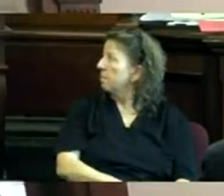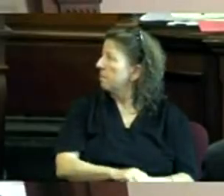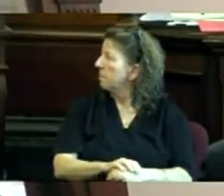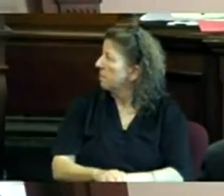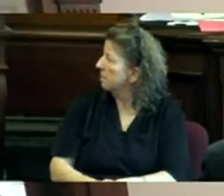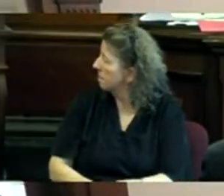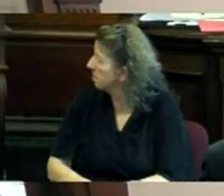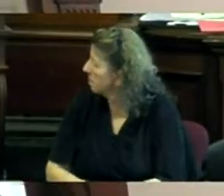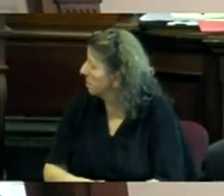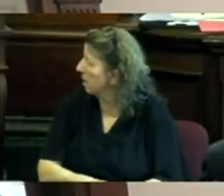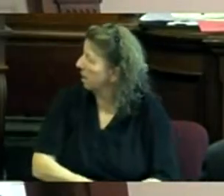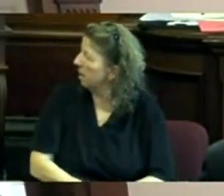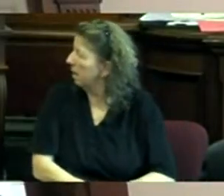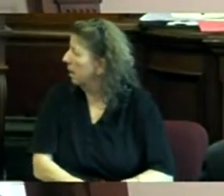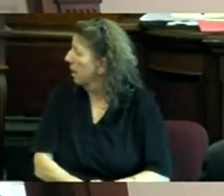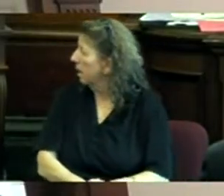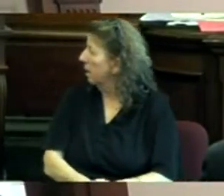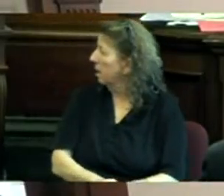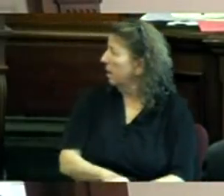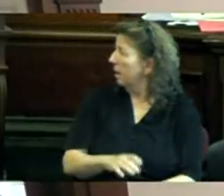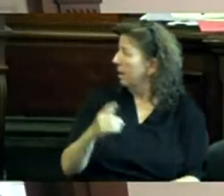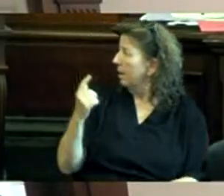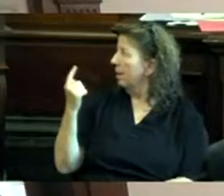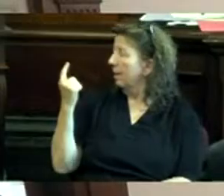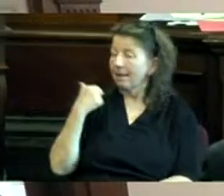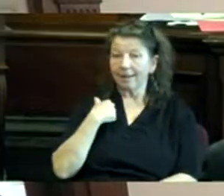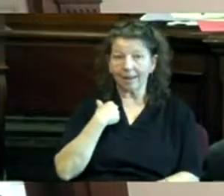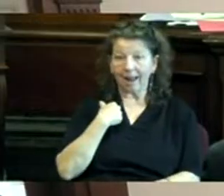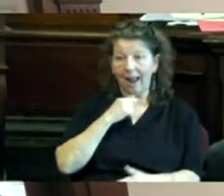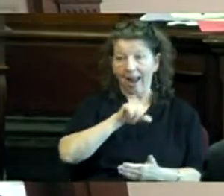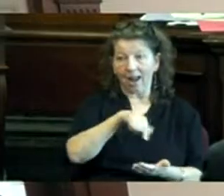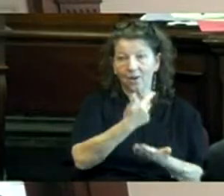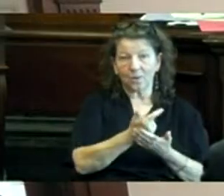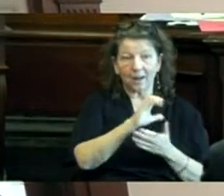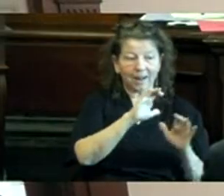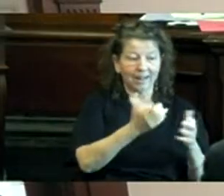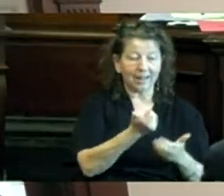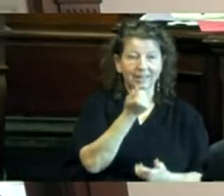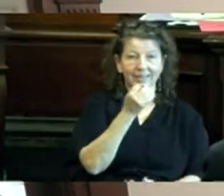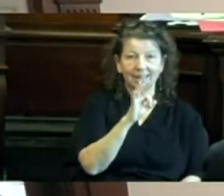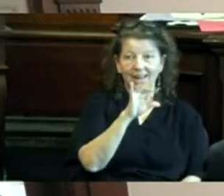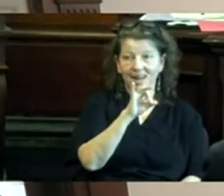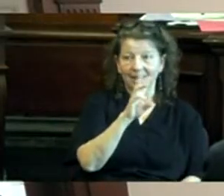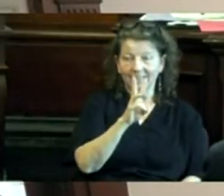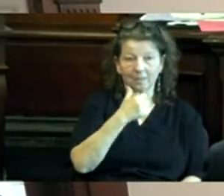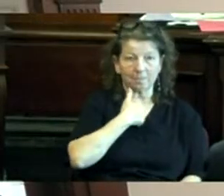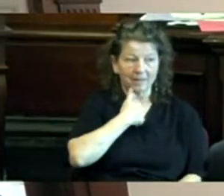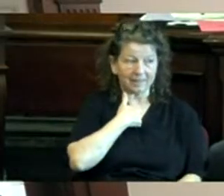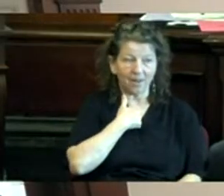deteriorate any further. So I hate to say this, but I'm going